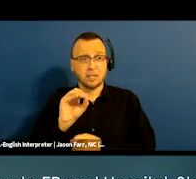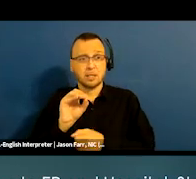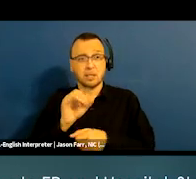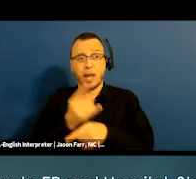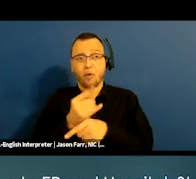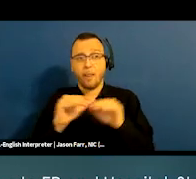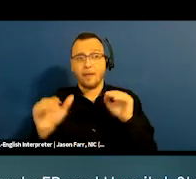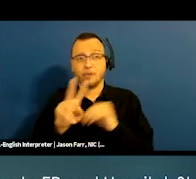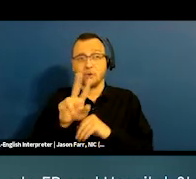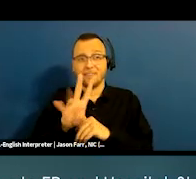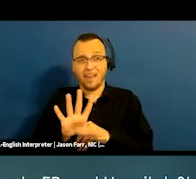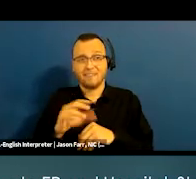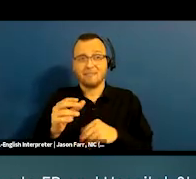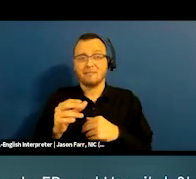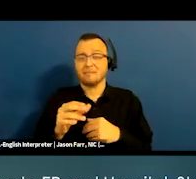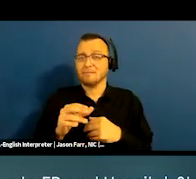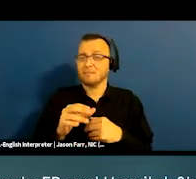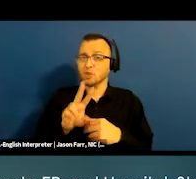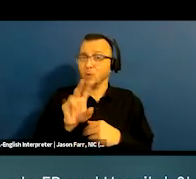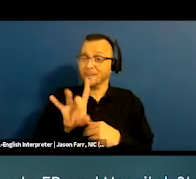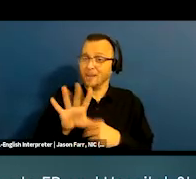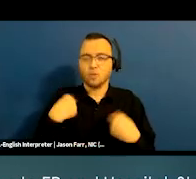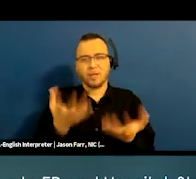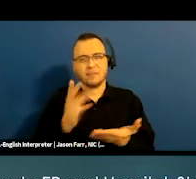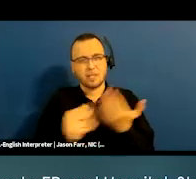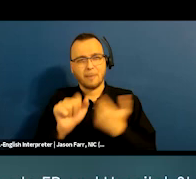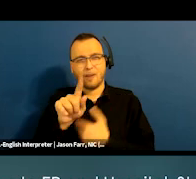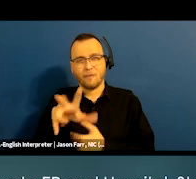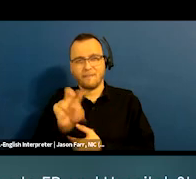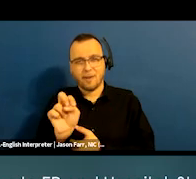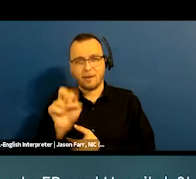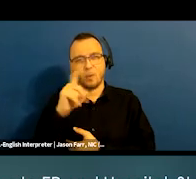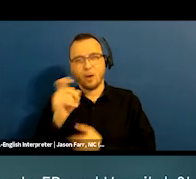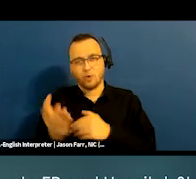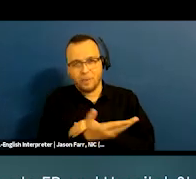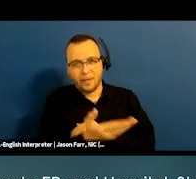And he came in and he responded to that standard withdrawal medications that we give.